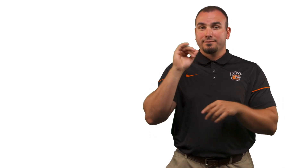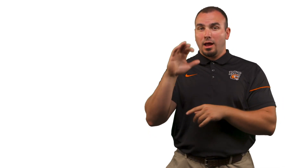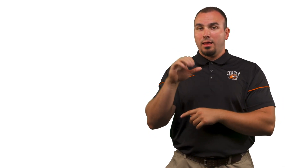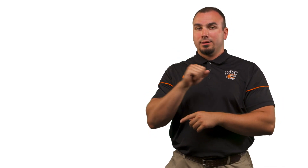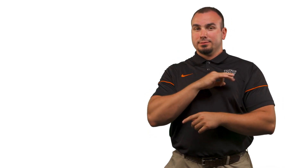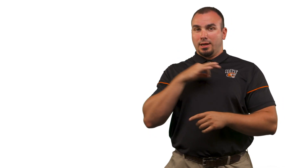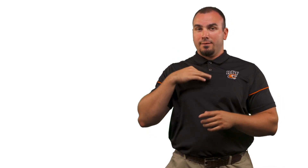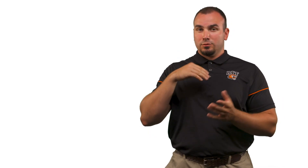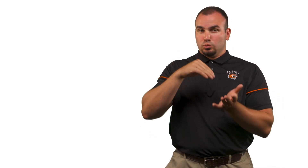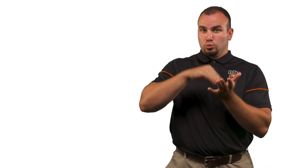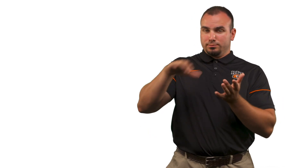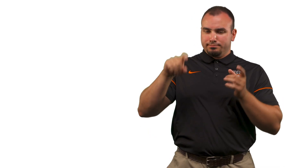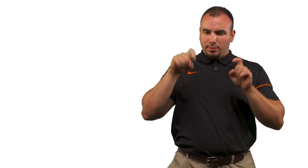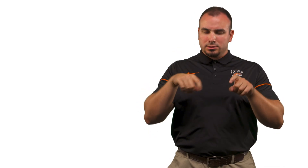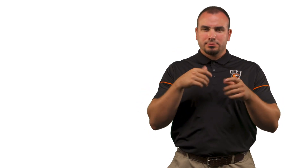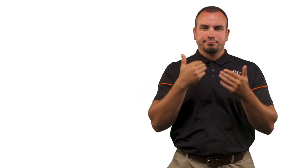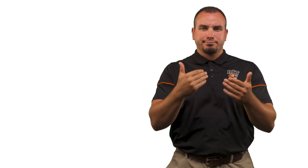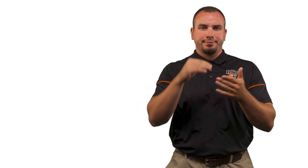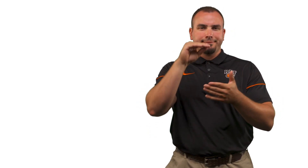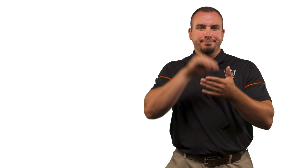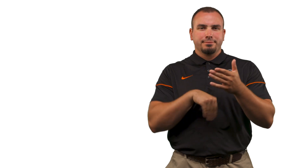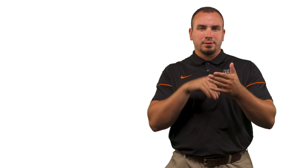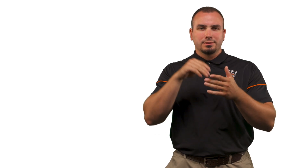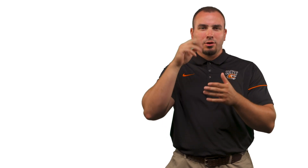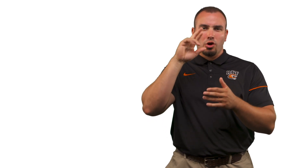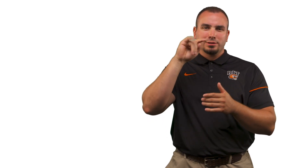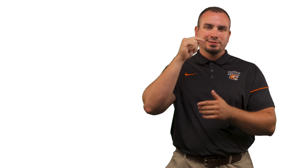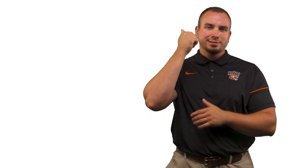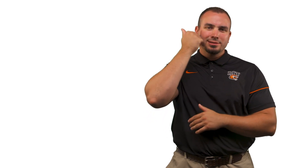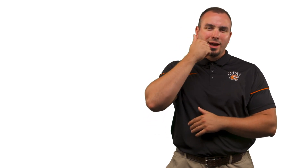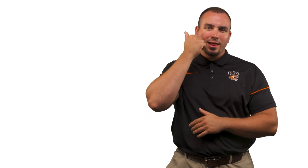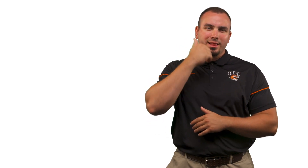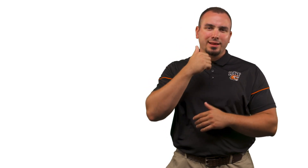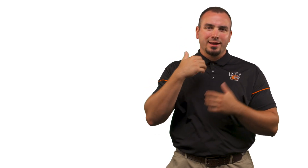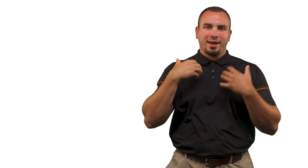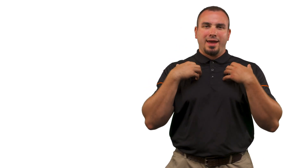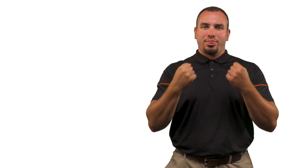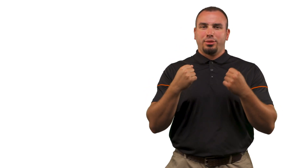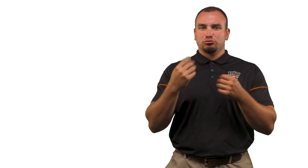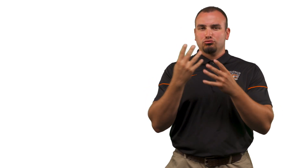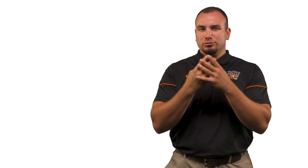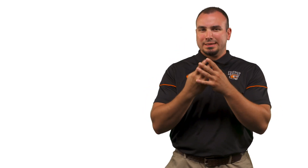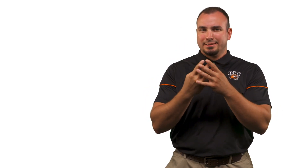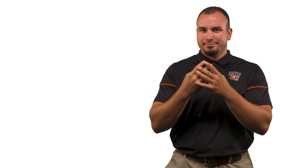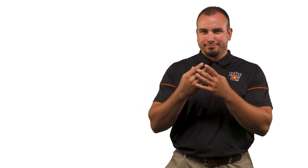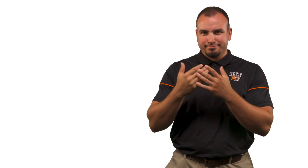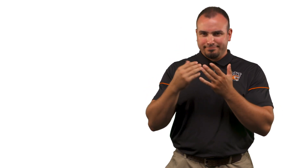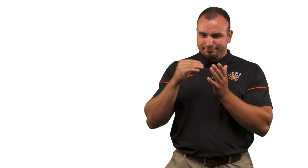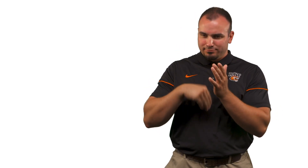To assist with system monitoring, faculty, staff, and students must complete the RIT